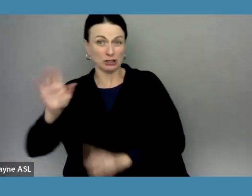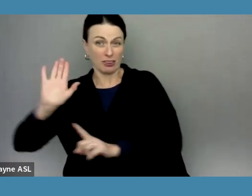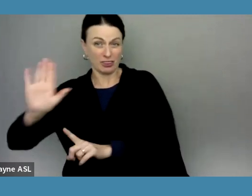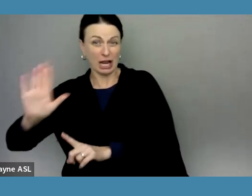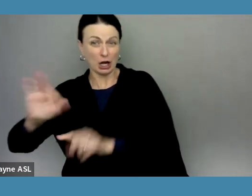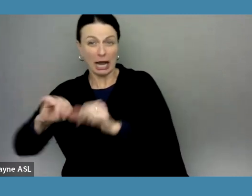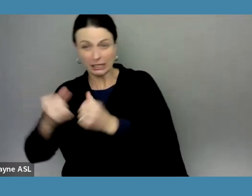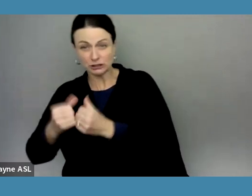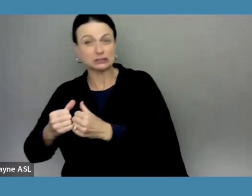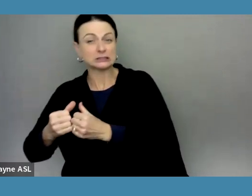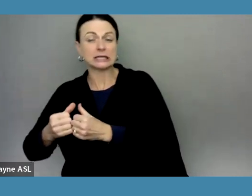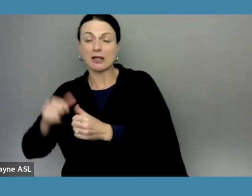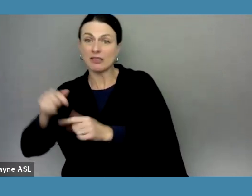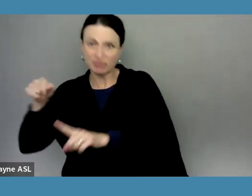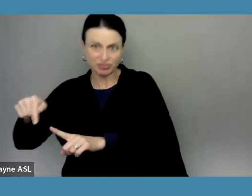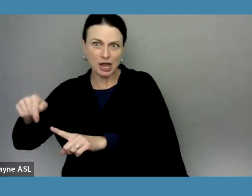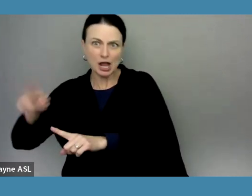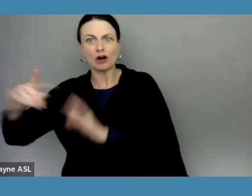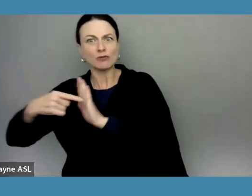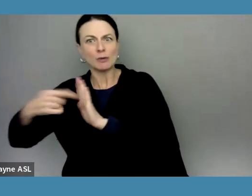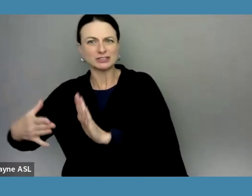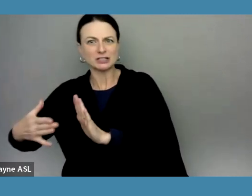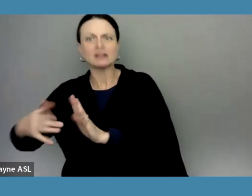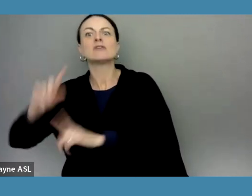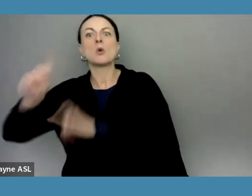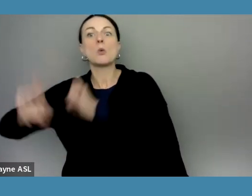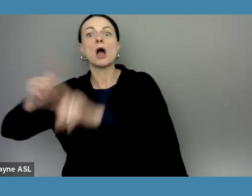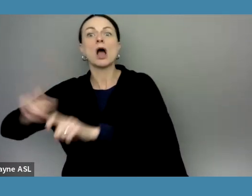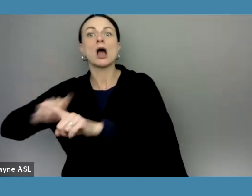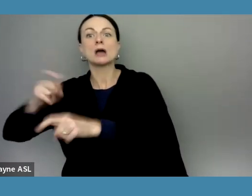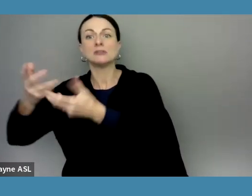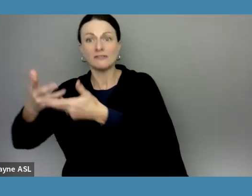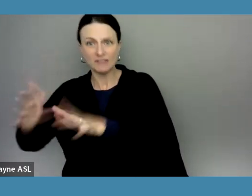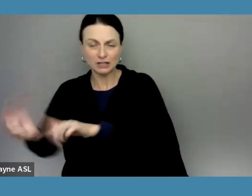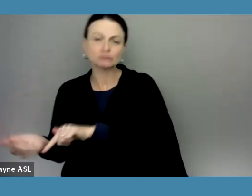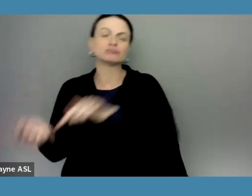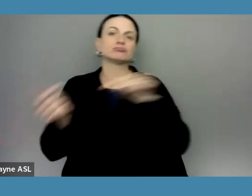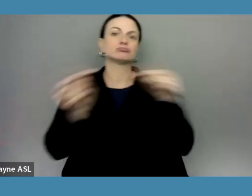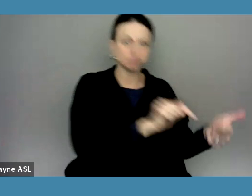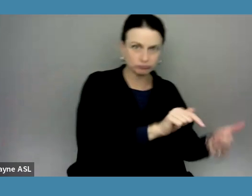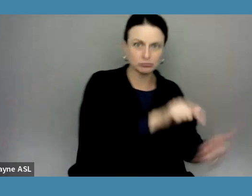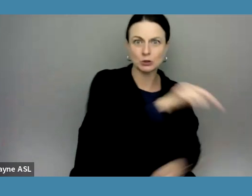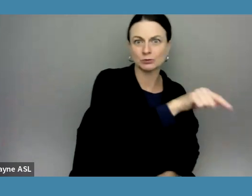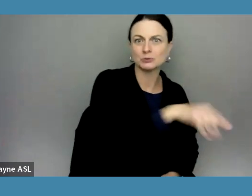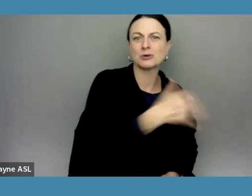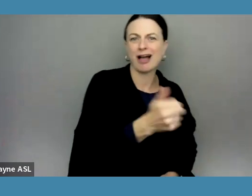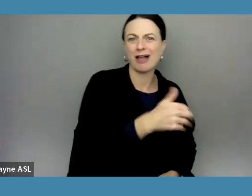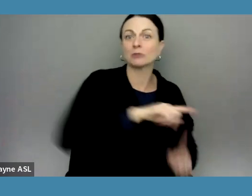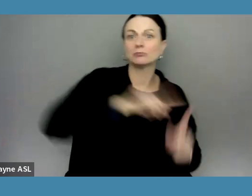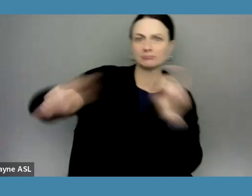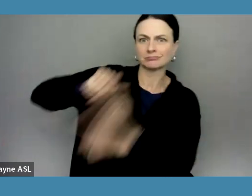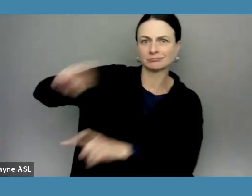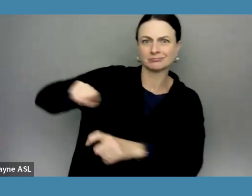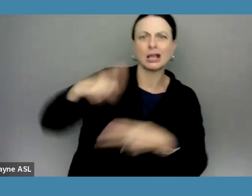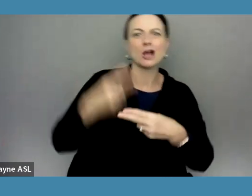or the managed care company has completed all of their questions for that witness, and that is called cross-examination.